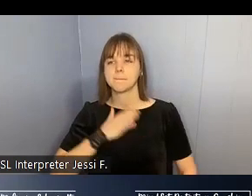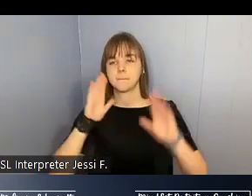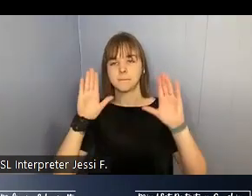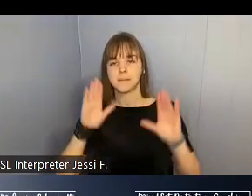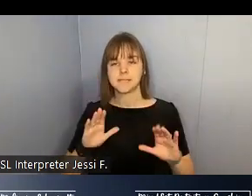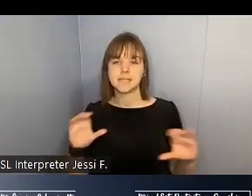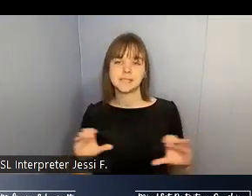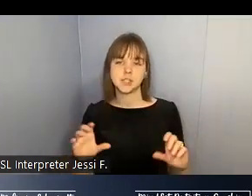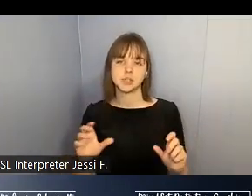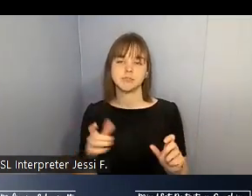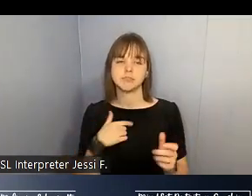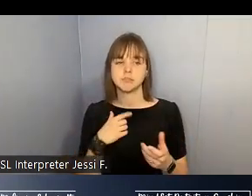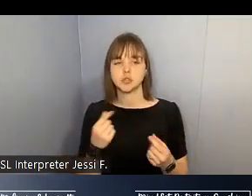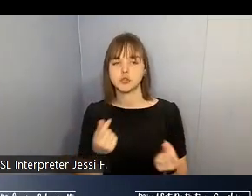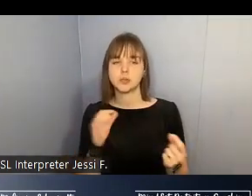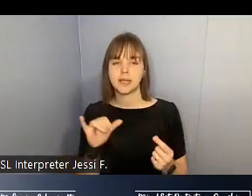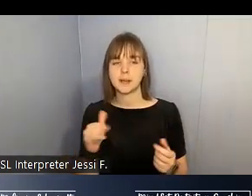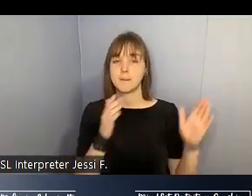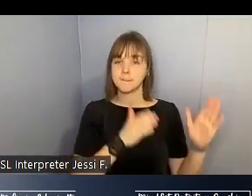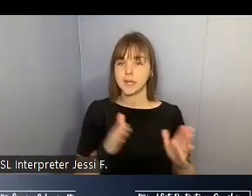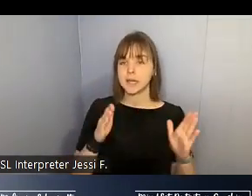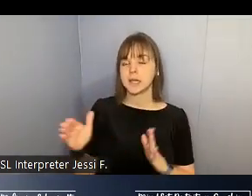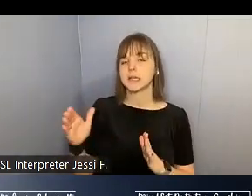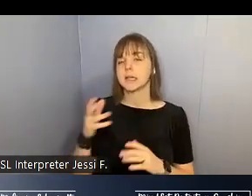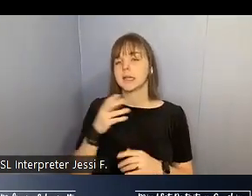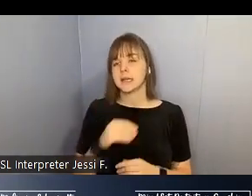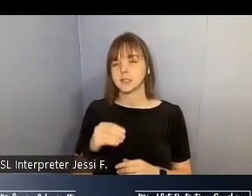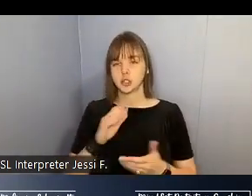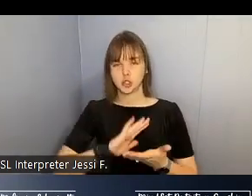because I don't want to make a lot of decisions all week, and I want to stay on track as much as I can.